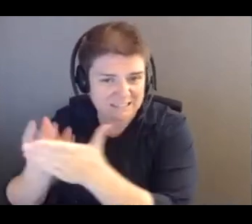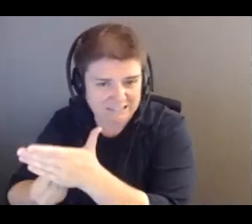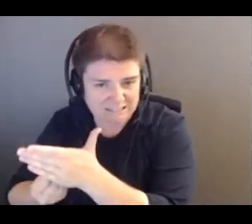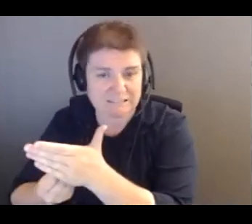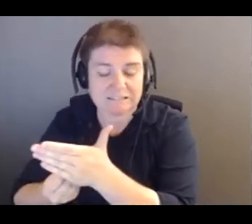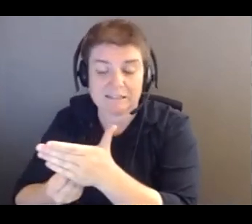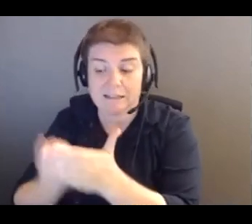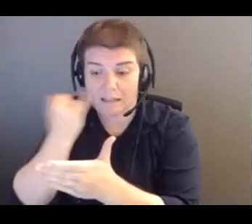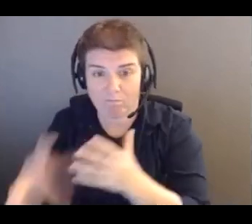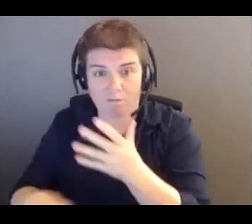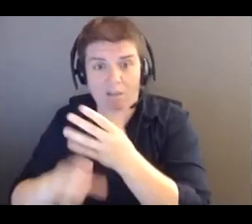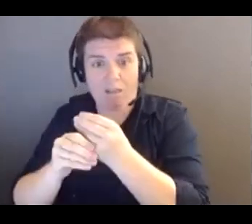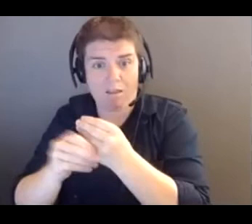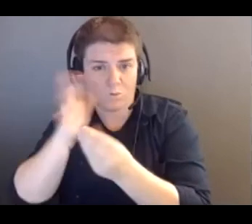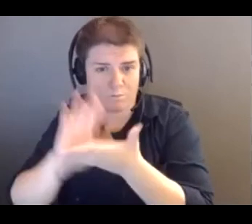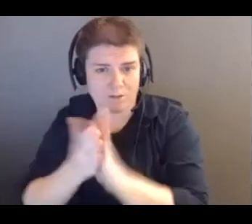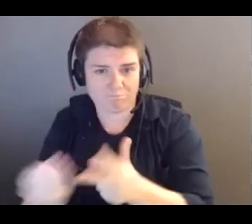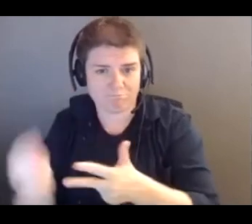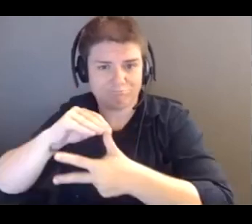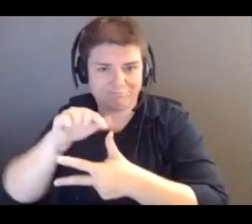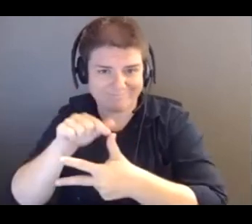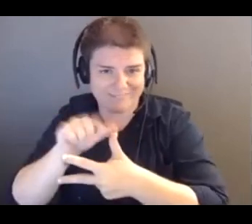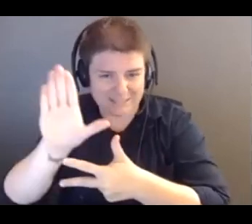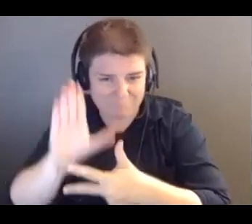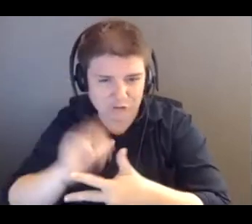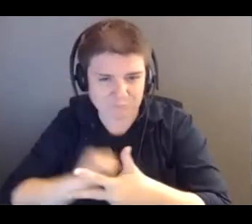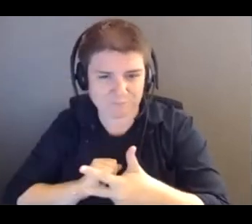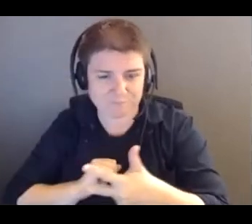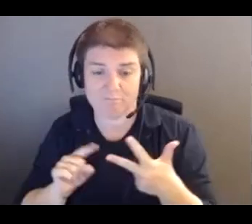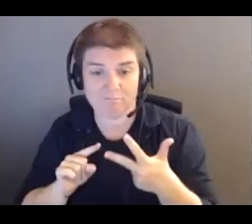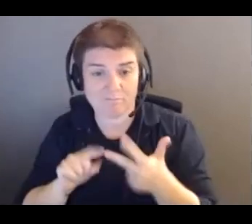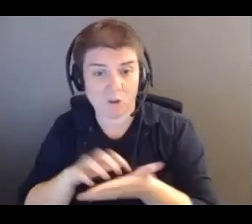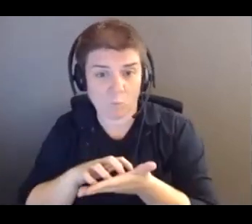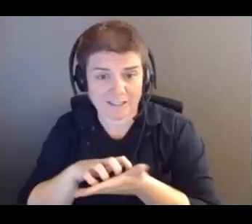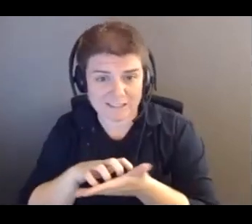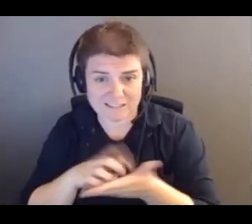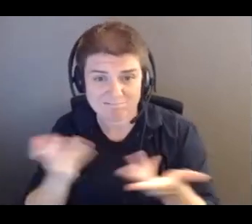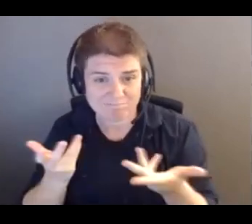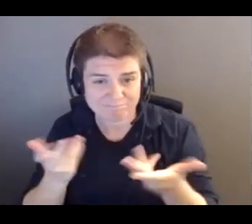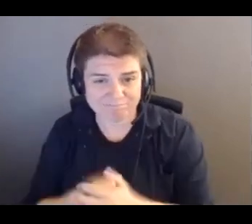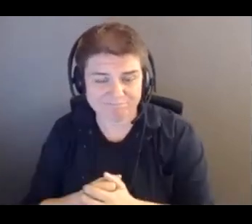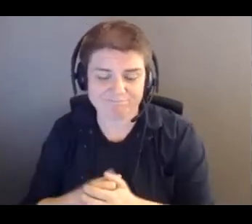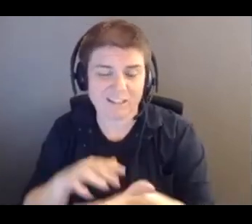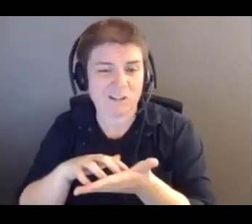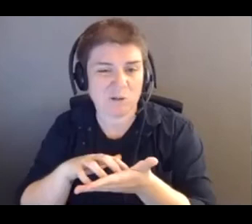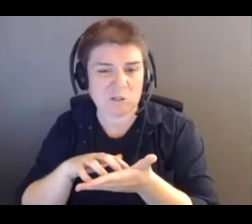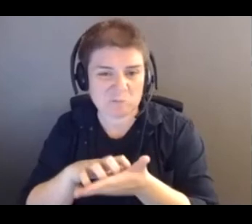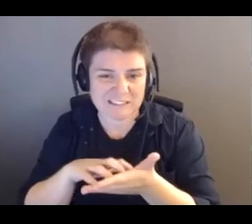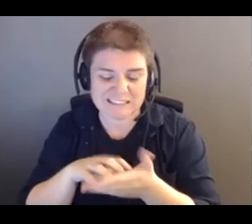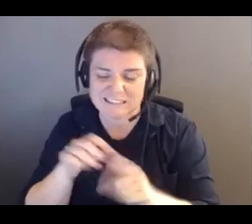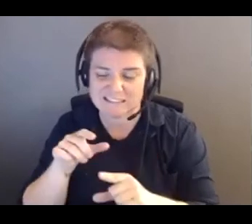confidence. And what makes a weak application? Weak applications do not demonstrate a clear